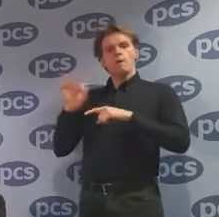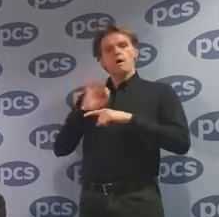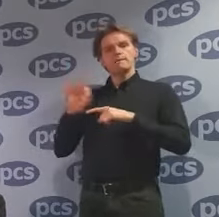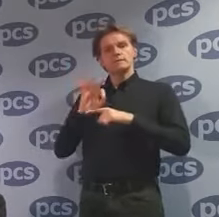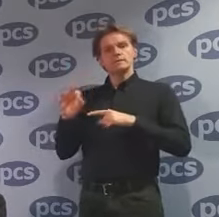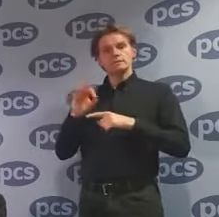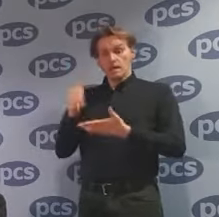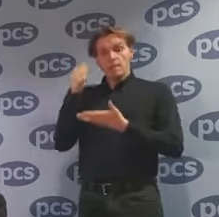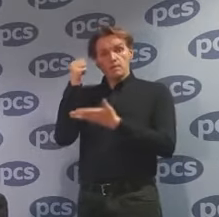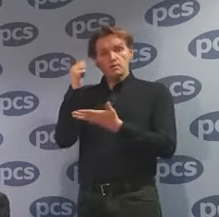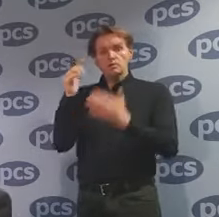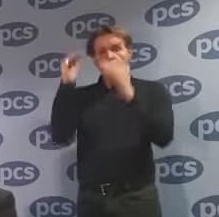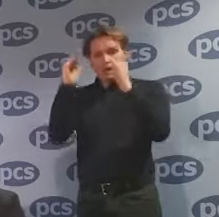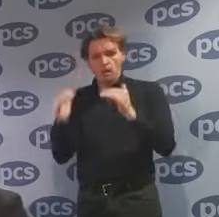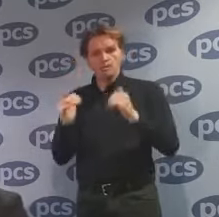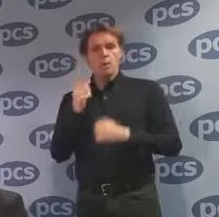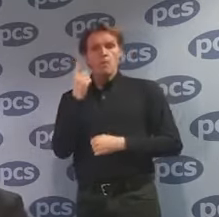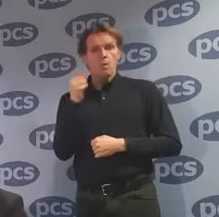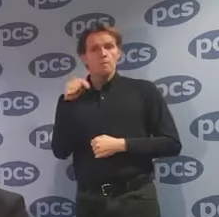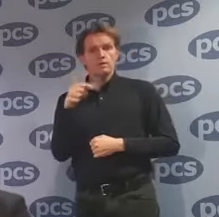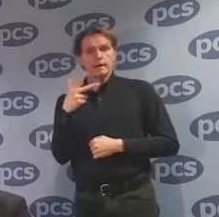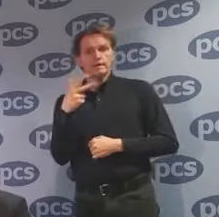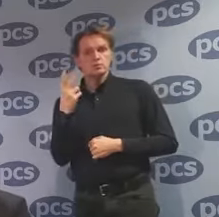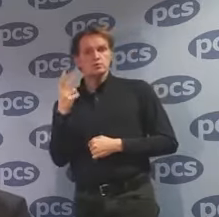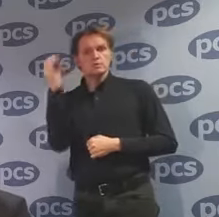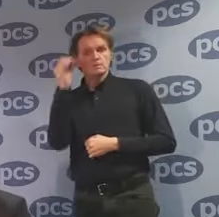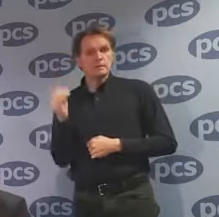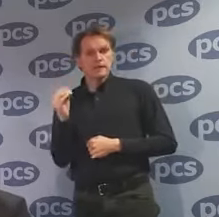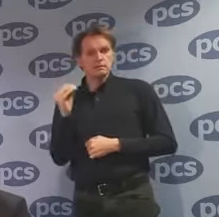now this is significant because it's further cuts in budgets but